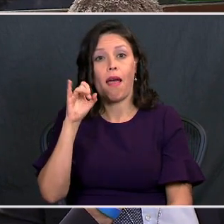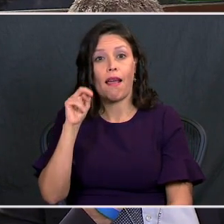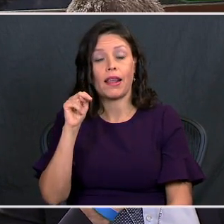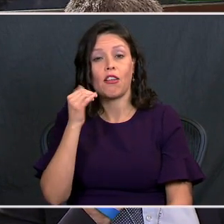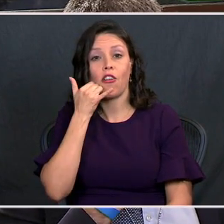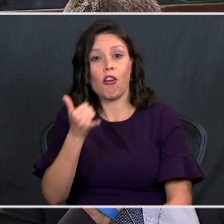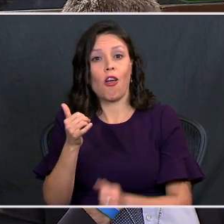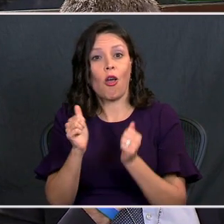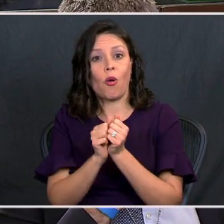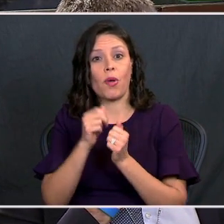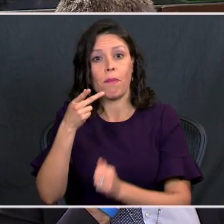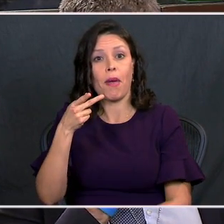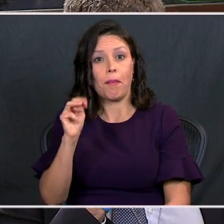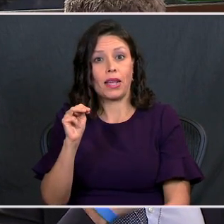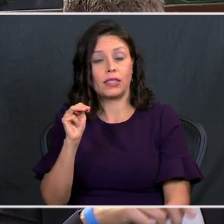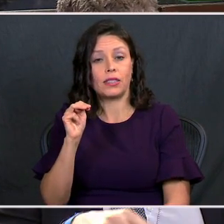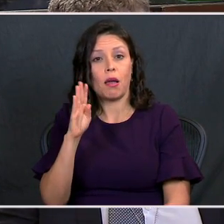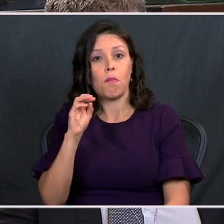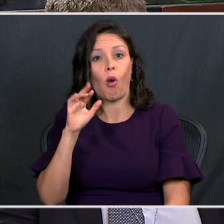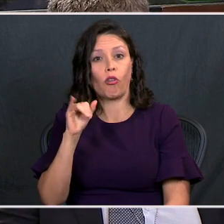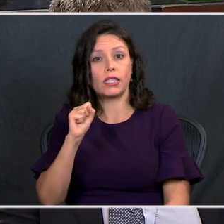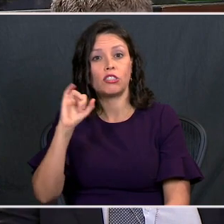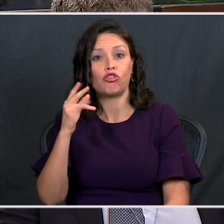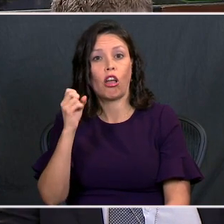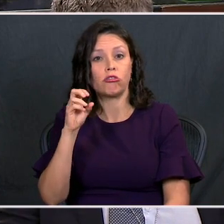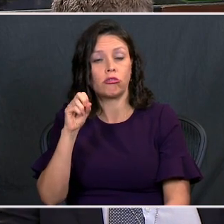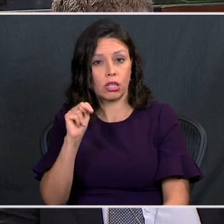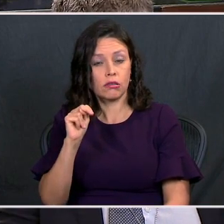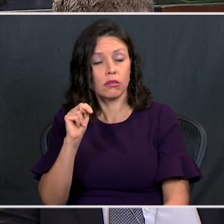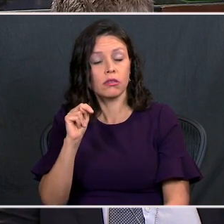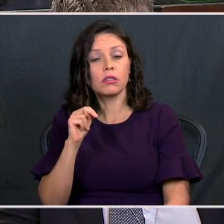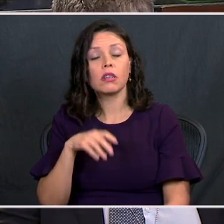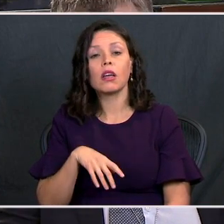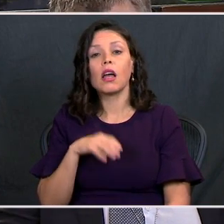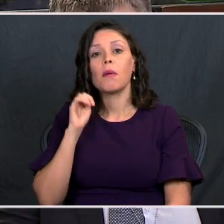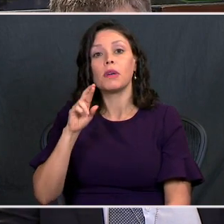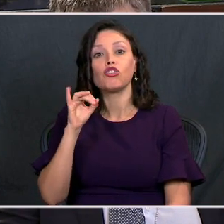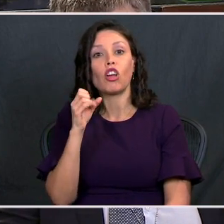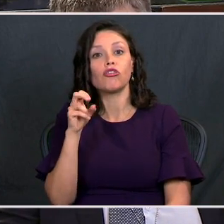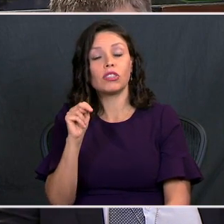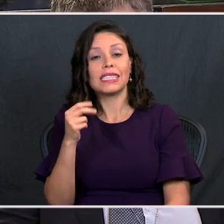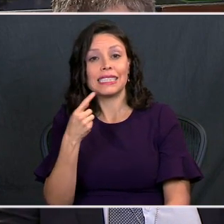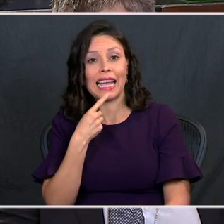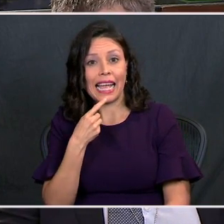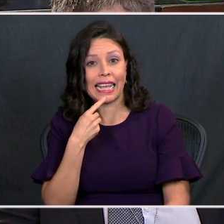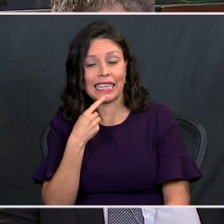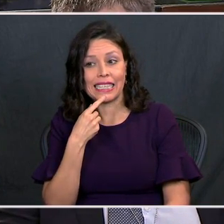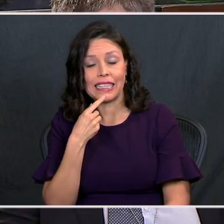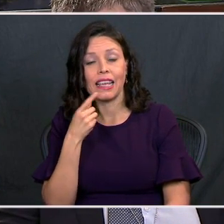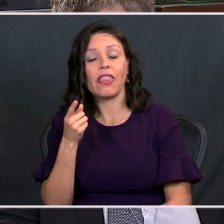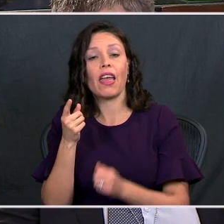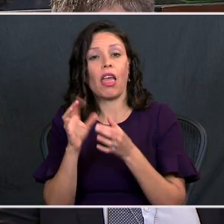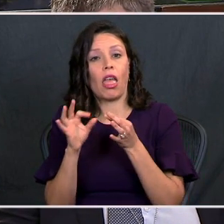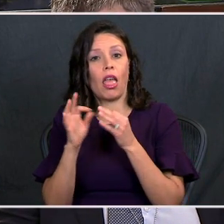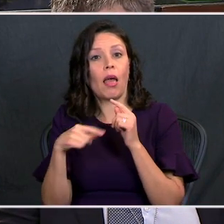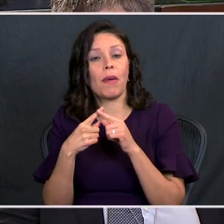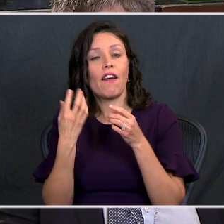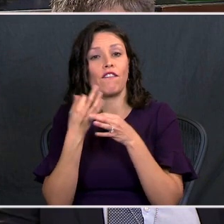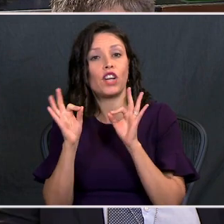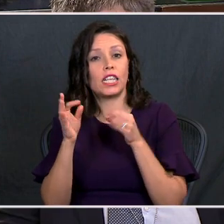with Prime Minister Boris Johnson, and Mr. Johnson said they talked about the free trade deal.